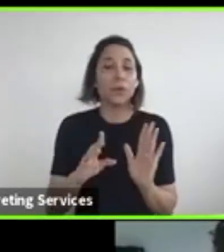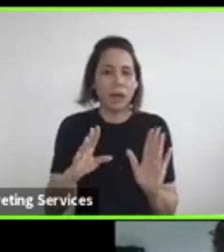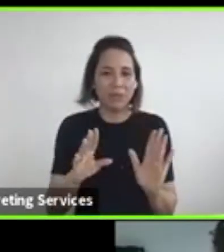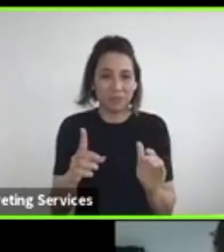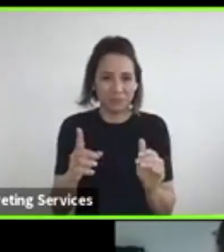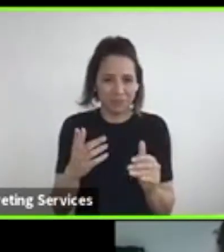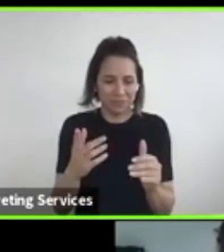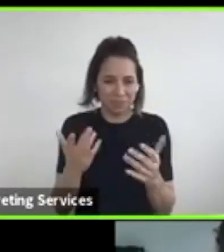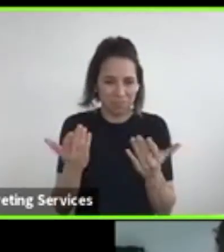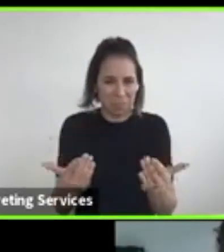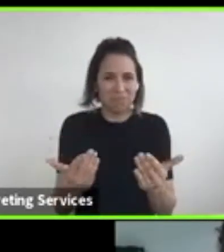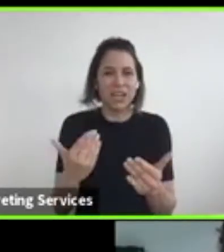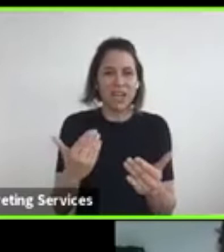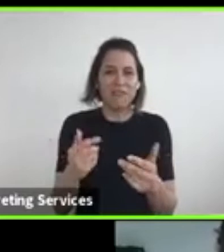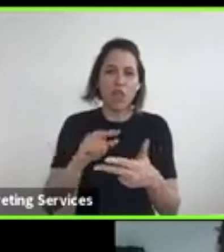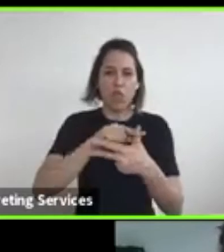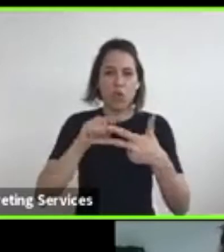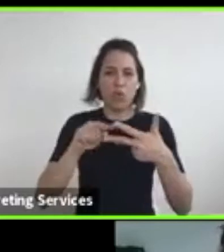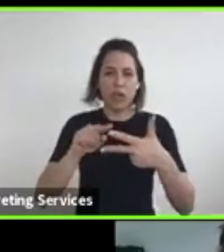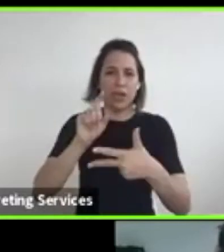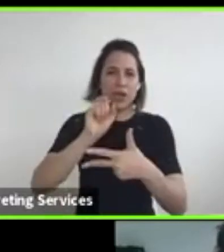JUST KIND OF TALK TOGETHER ABOUT JUST REALLY QUICKLY,